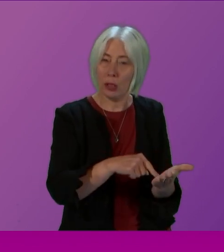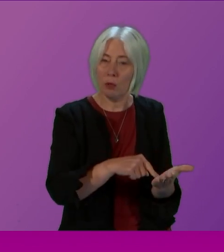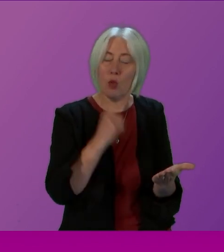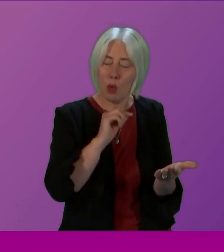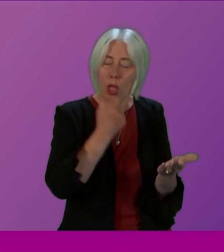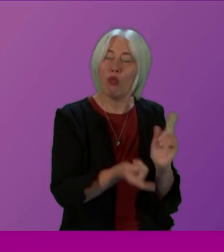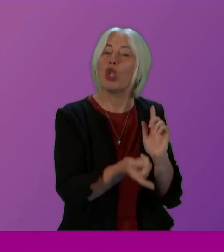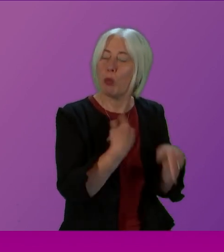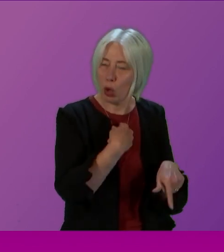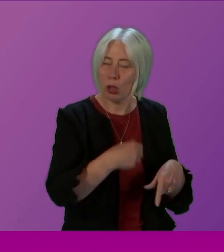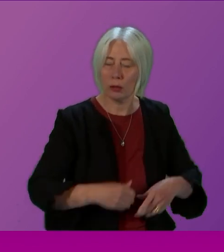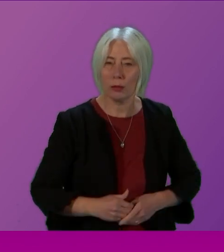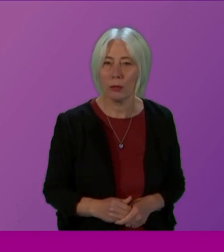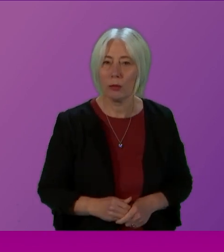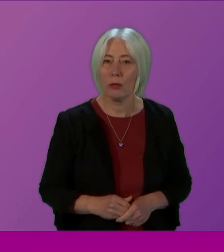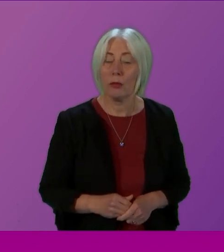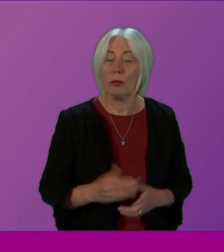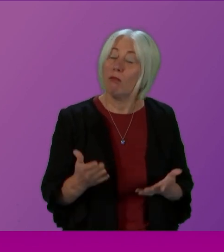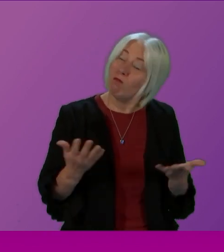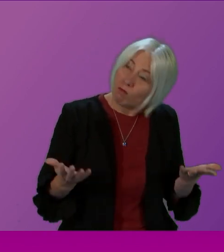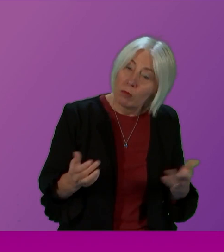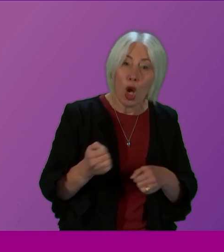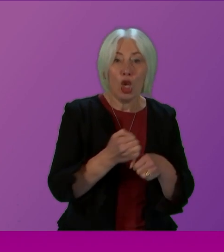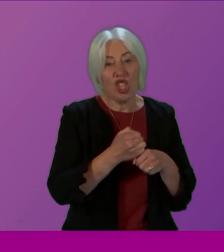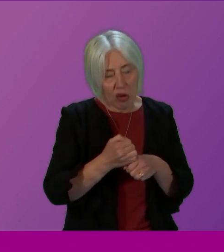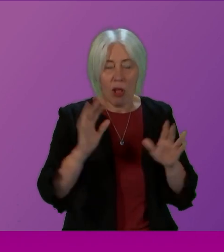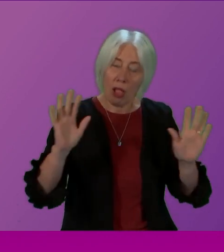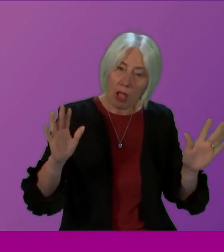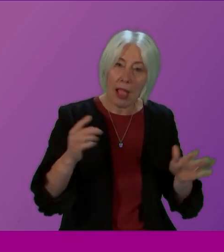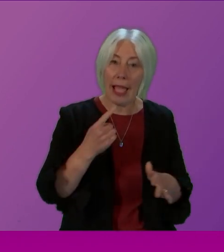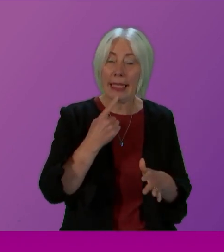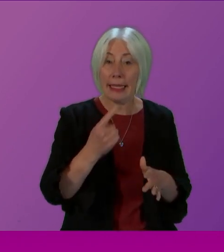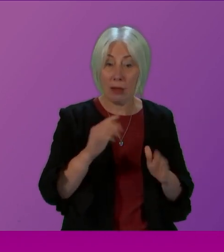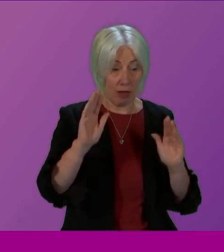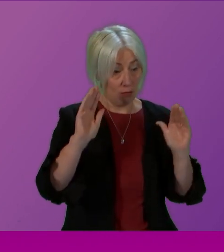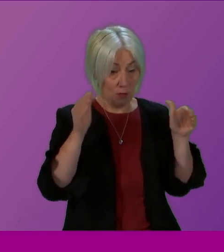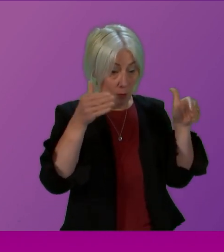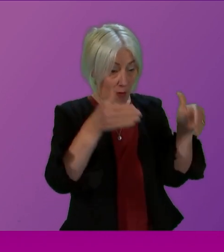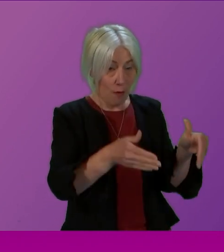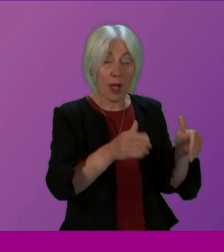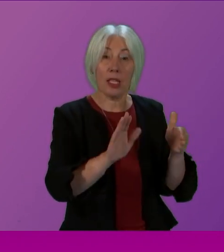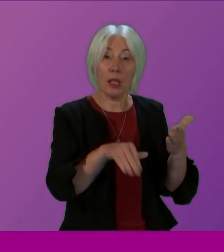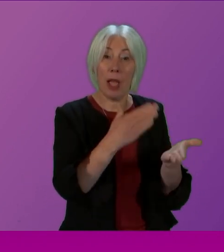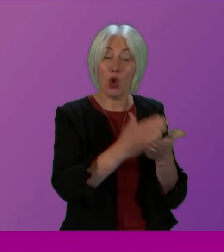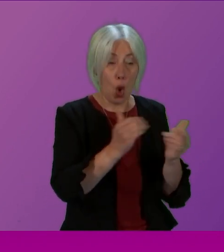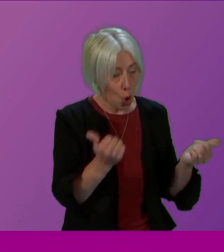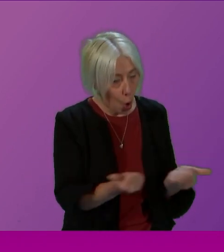the Auditor General has published. More generally, as I went on to say, the focus continues to be on ensuring that the ferries